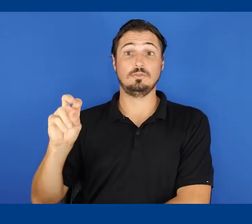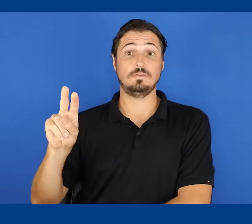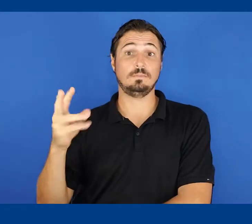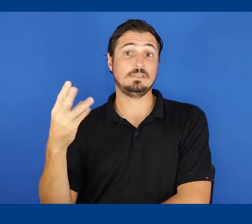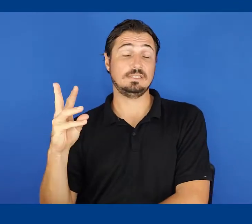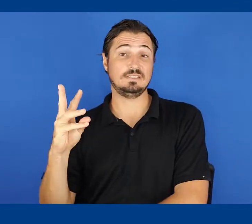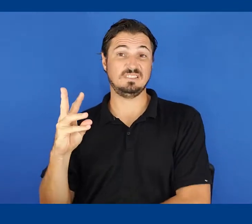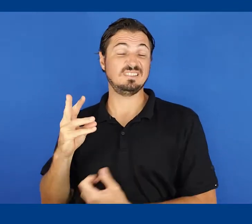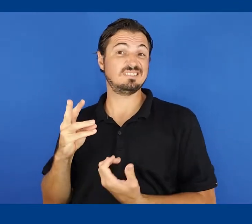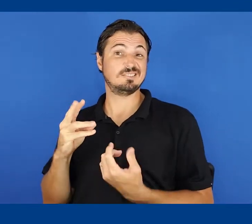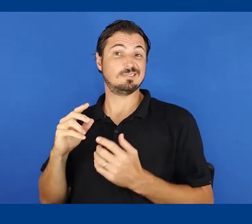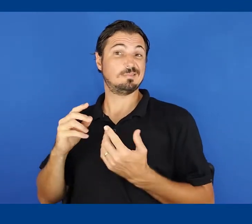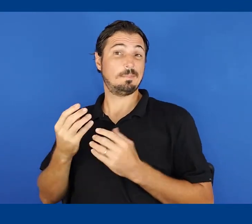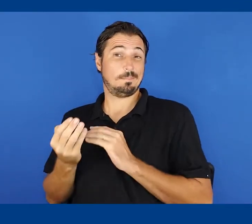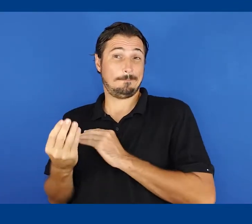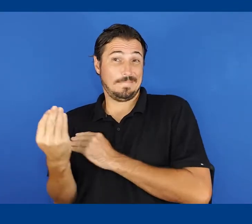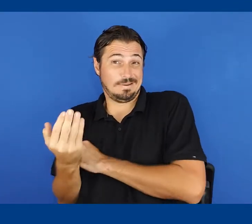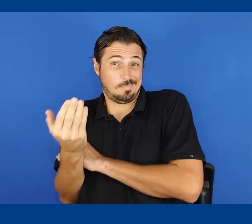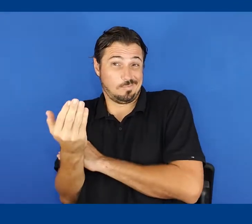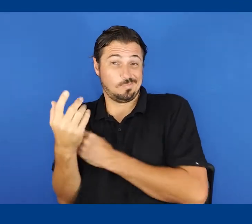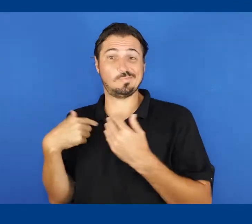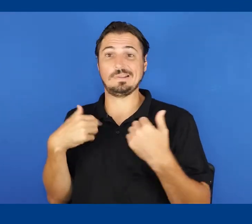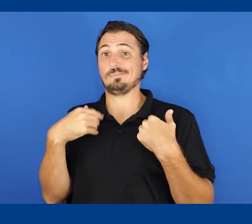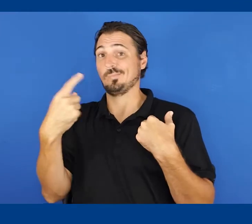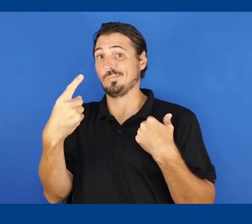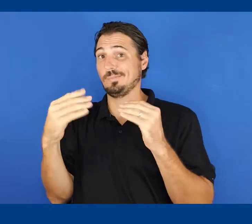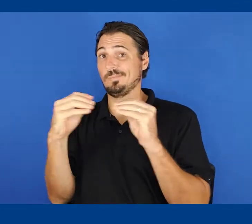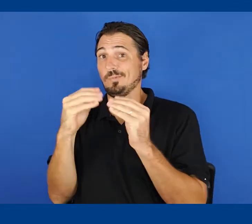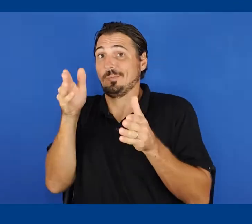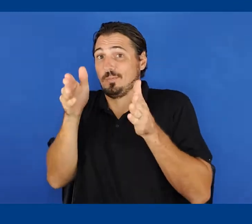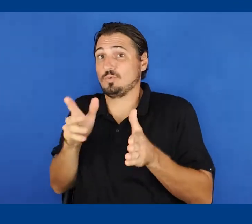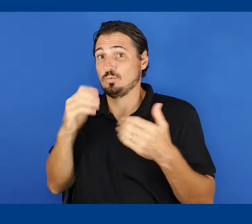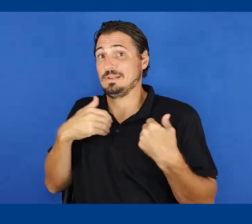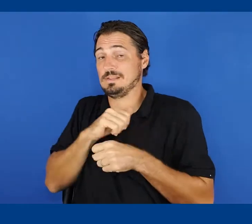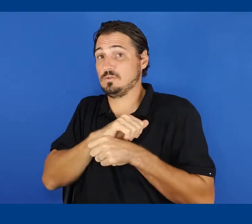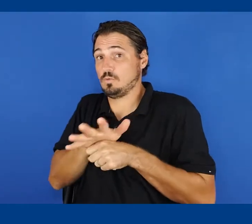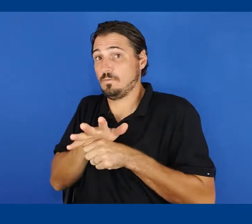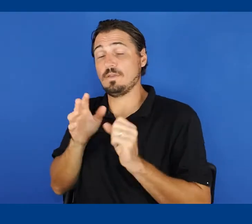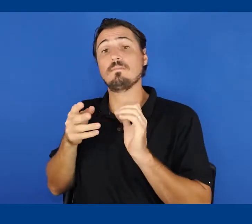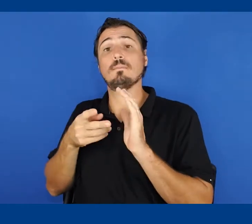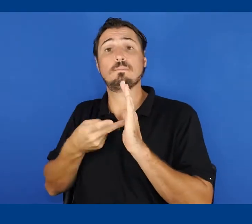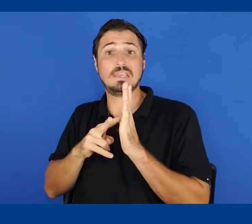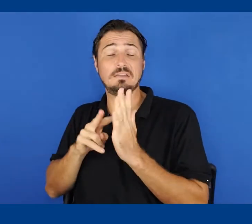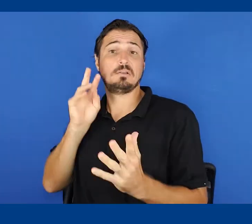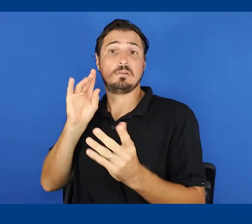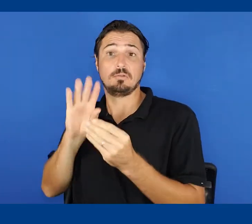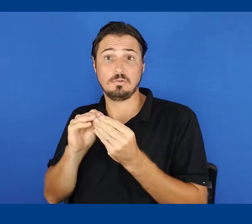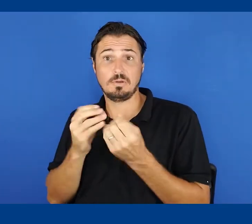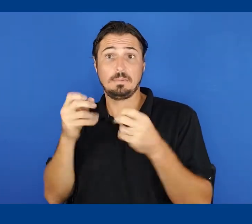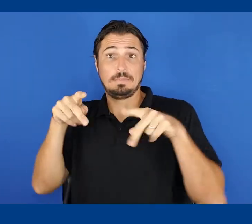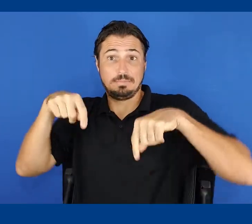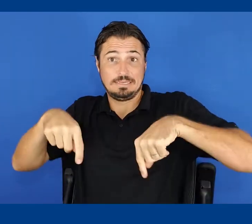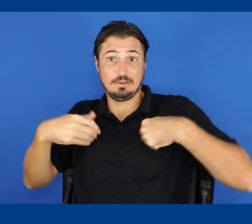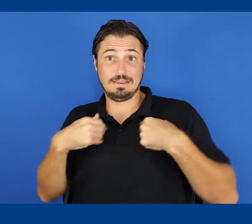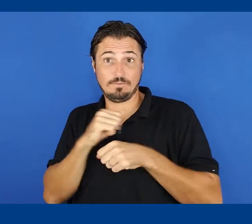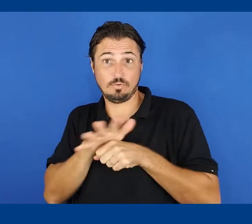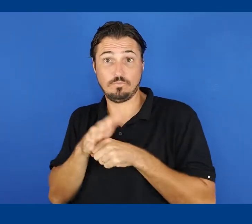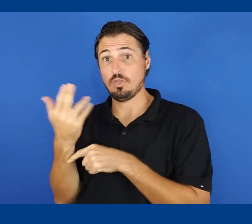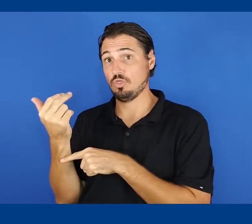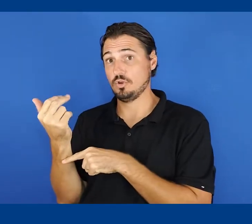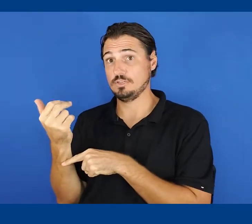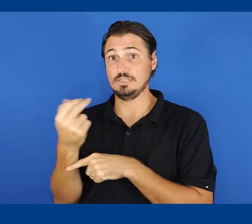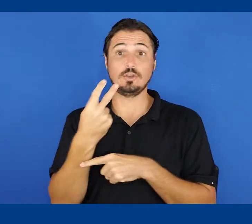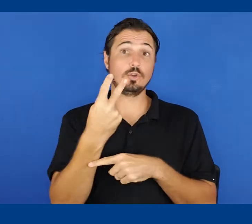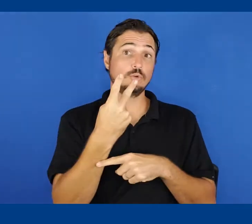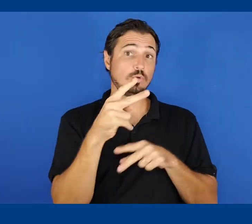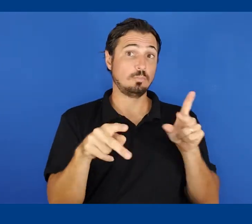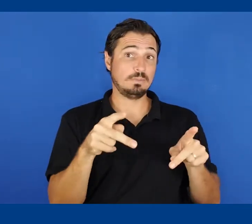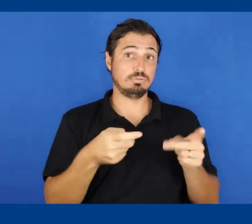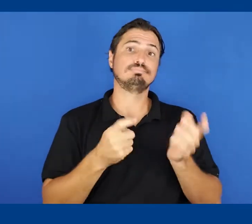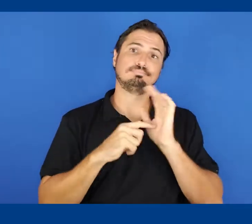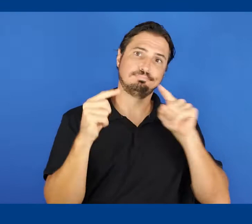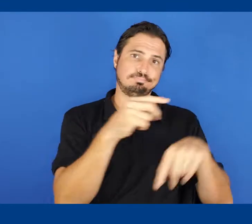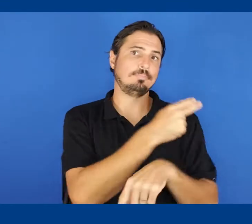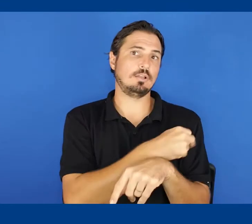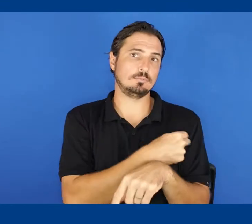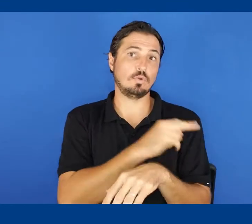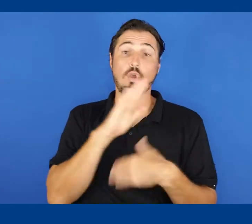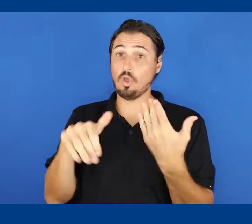As of Monday morning, we have one new case to report, which brings our total number of active, on-island cases to 13. Two cases are in the hospital and all are in isolation